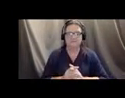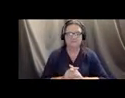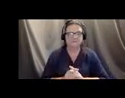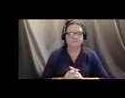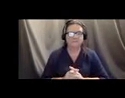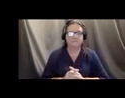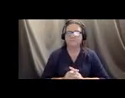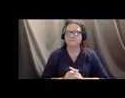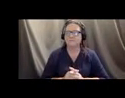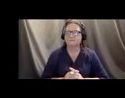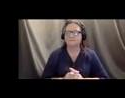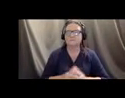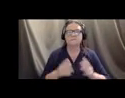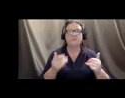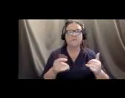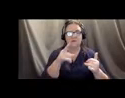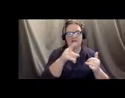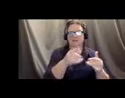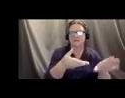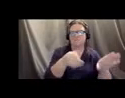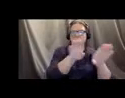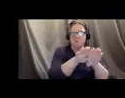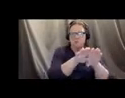So I'm going to go ahead and close this.